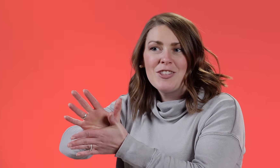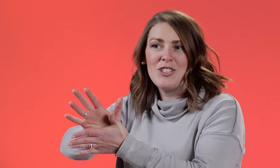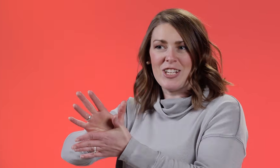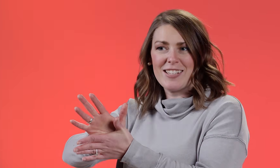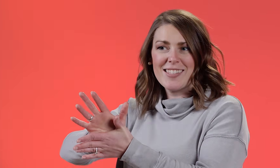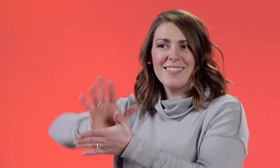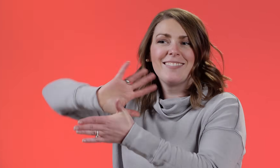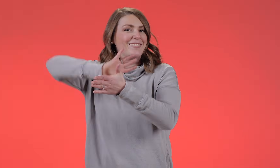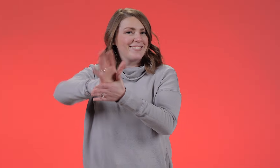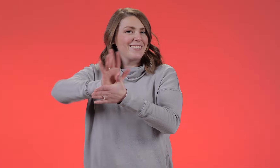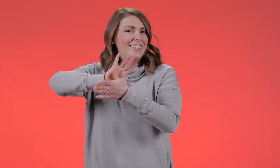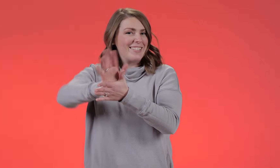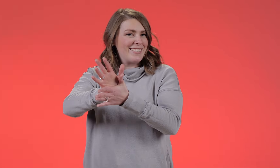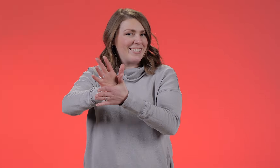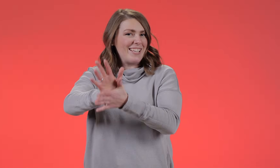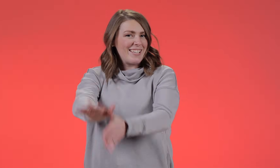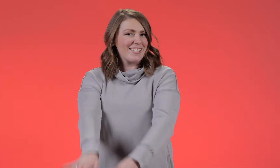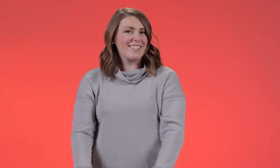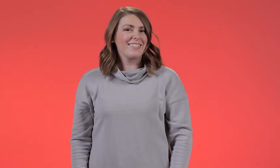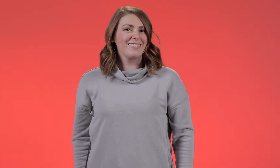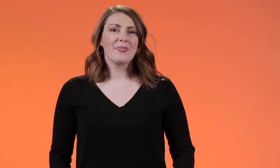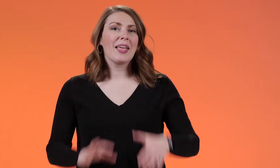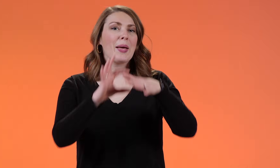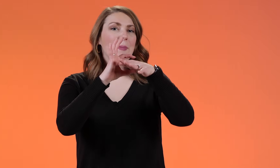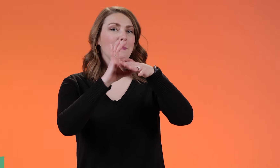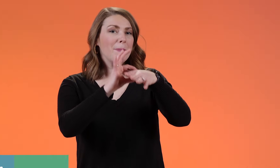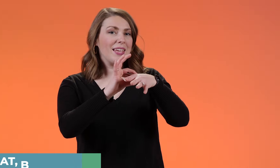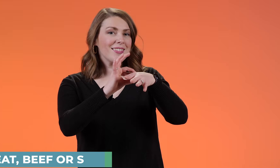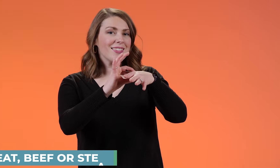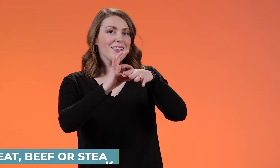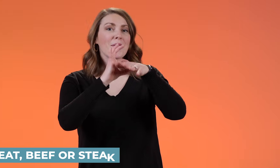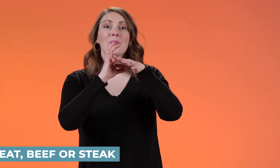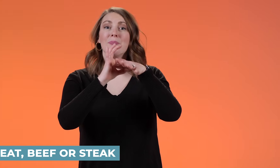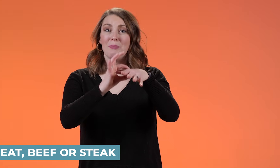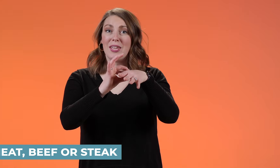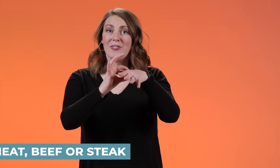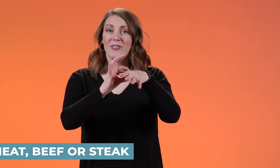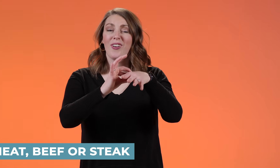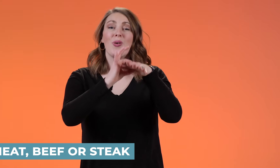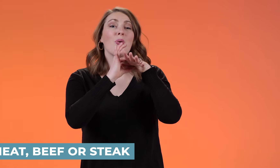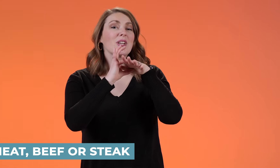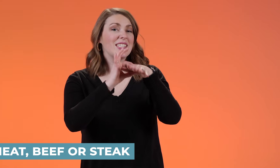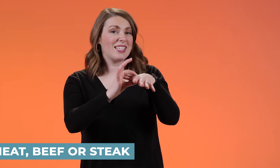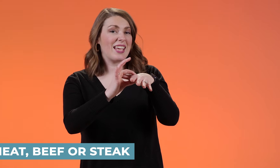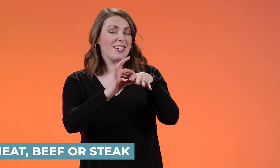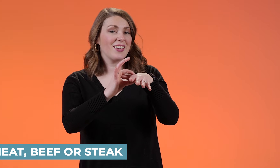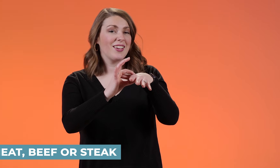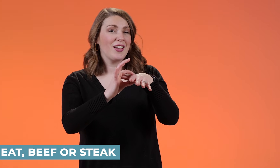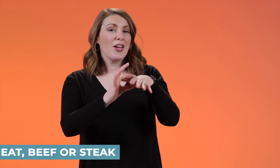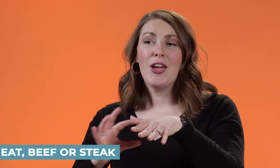The cheese. Cheese. Meat, beef or steak.